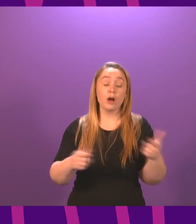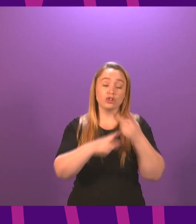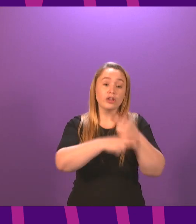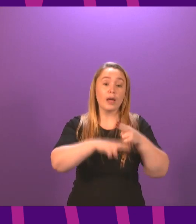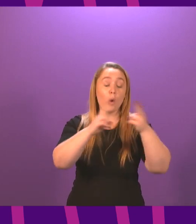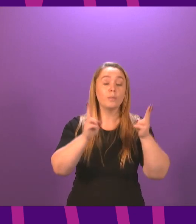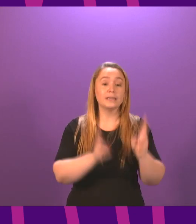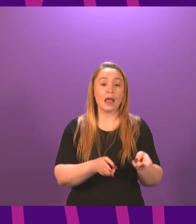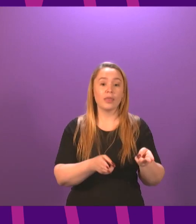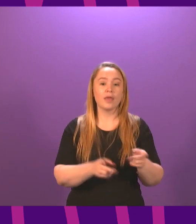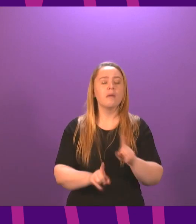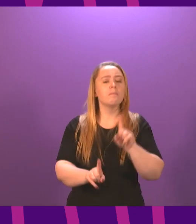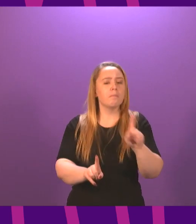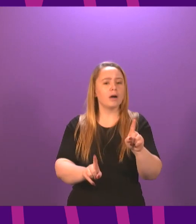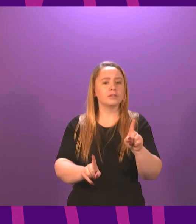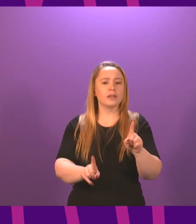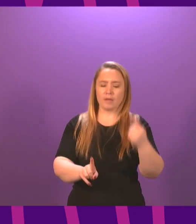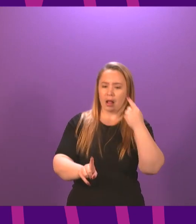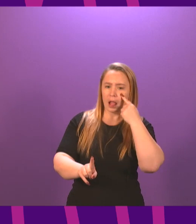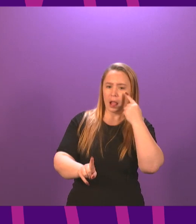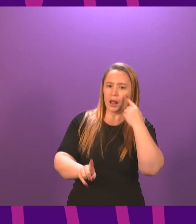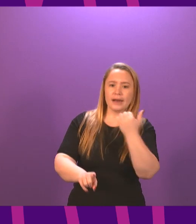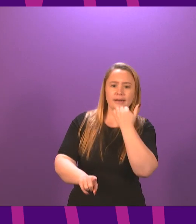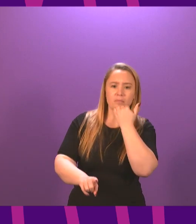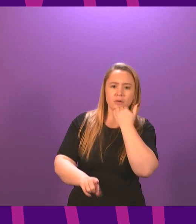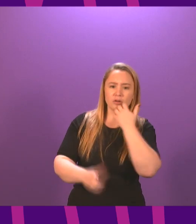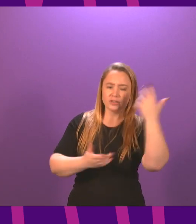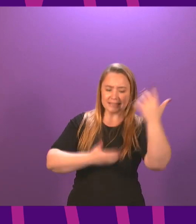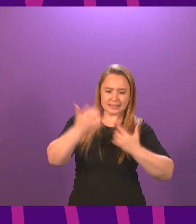otherwise. However, the reason why I challenge that suggestion is that the figures, which